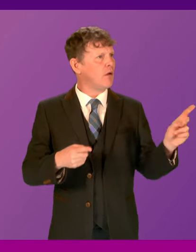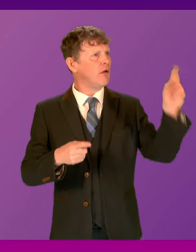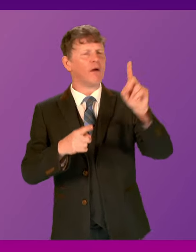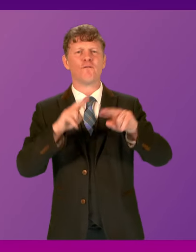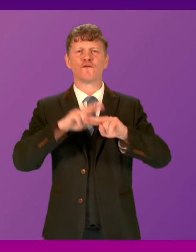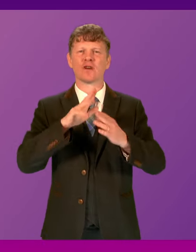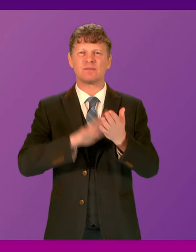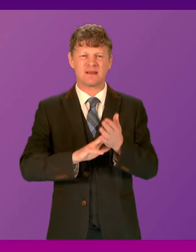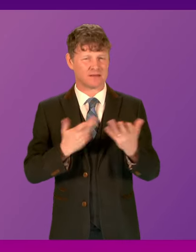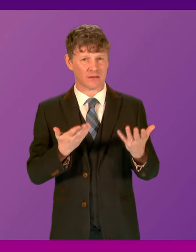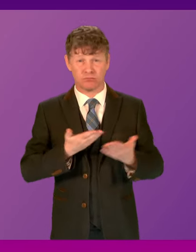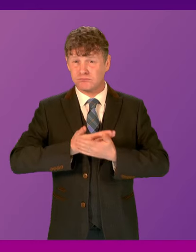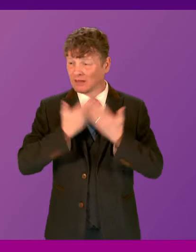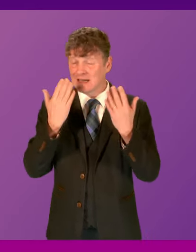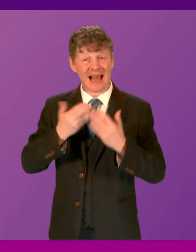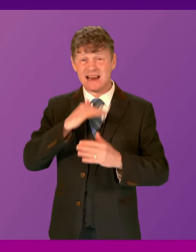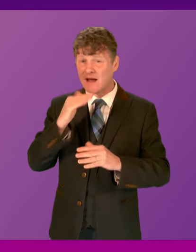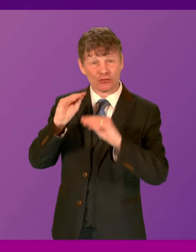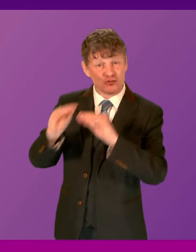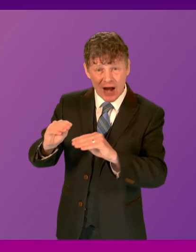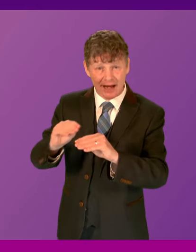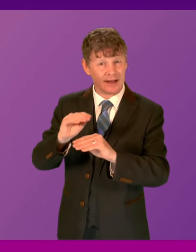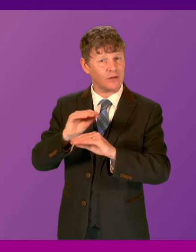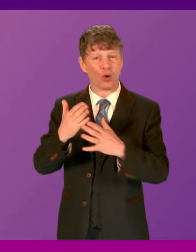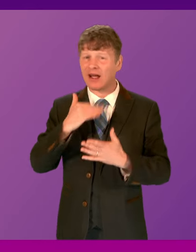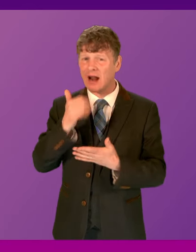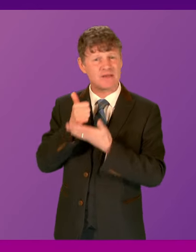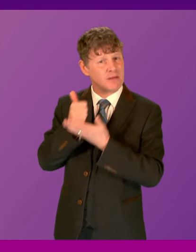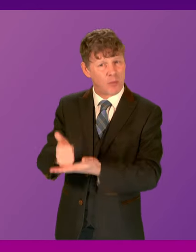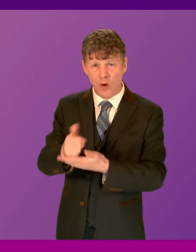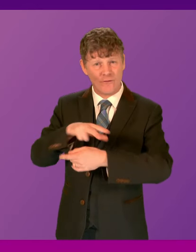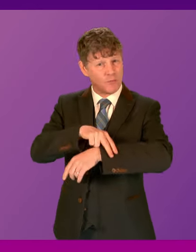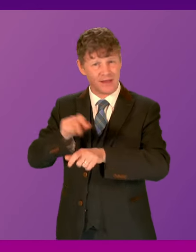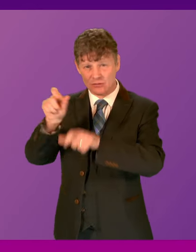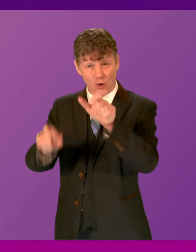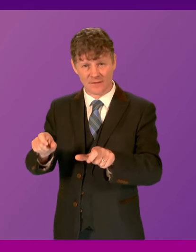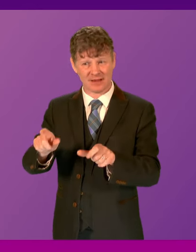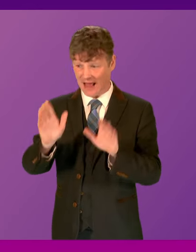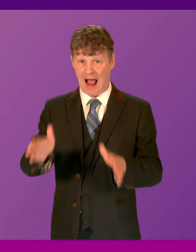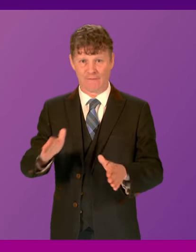training and not enough support for the officers who will have to enforce it.